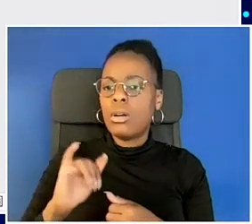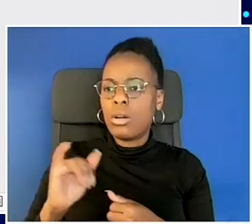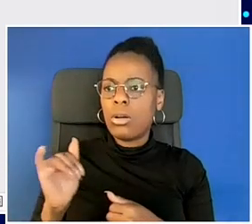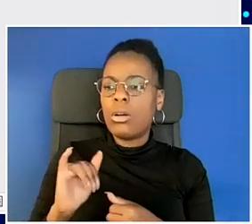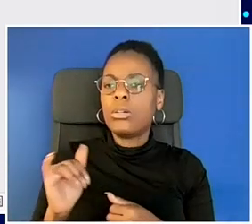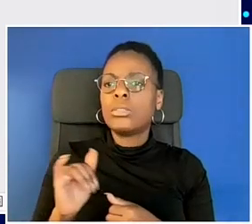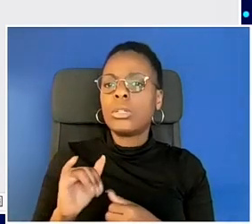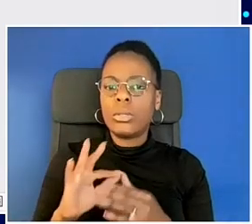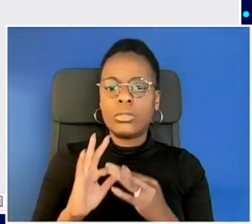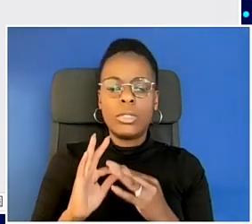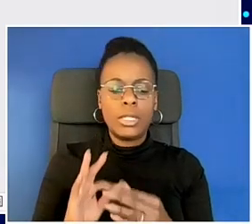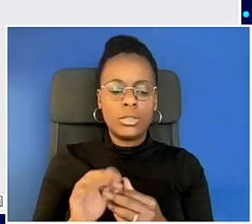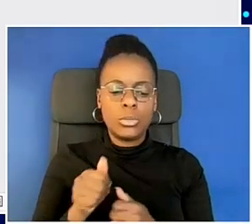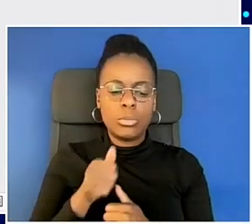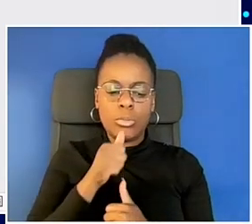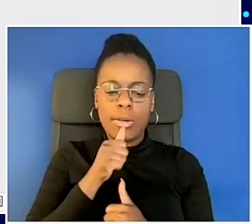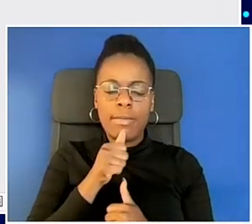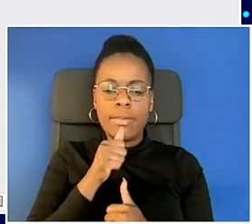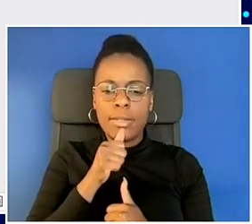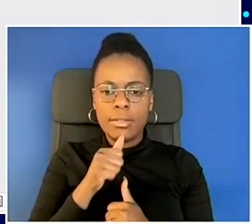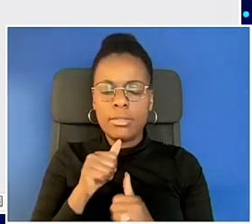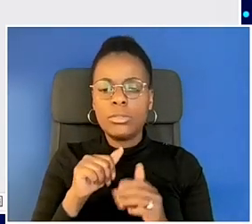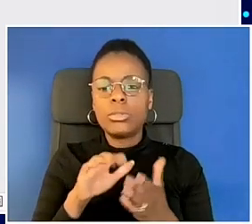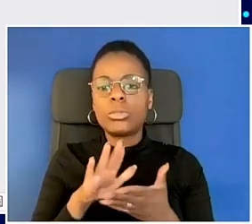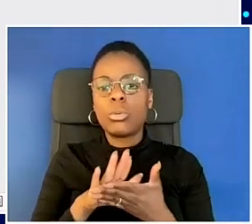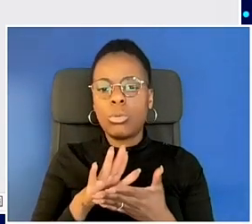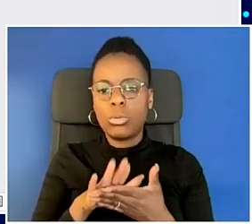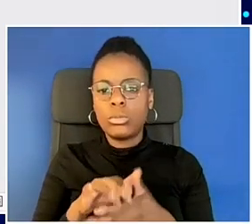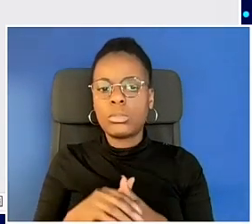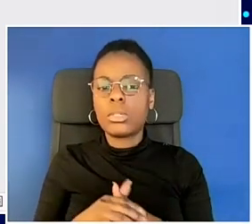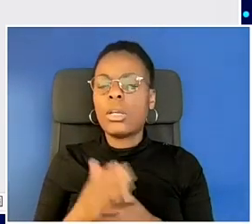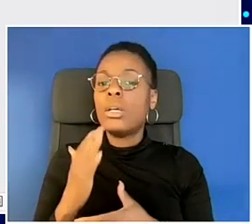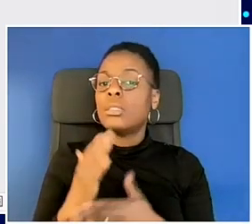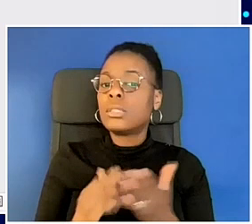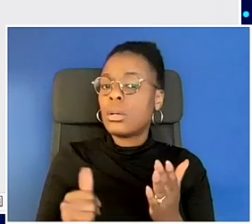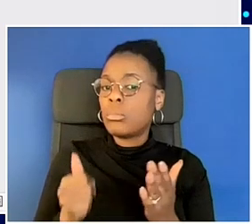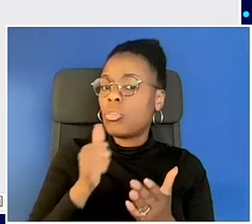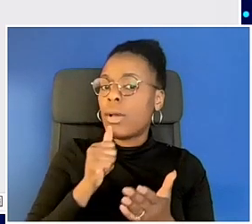again, the concern has been expressed to me by some privates that that language of